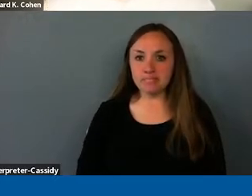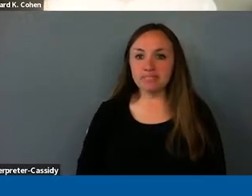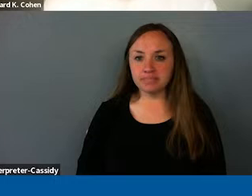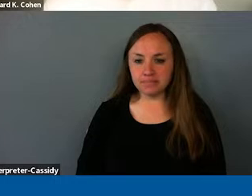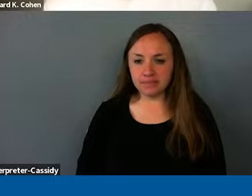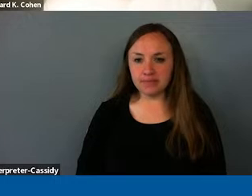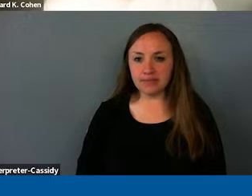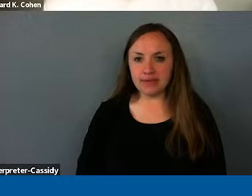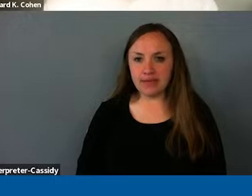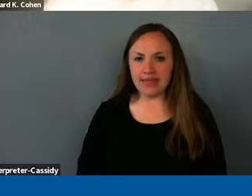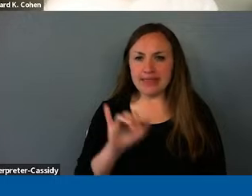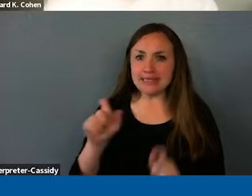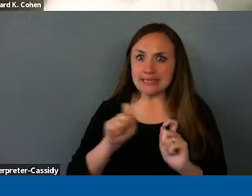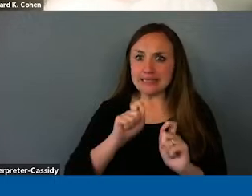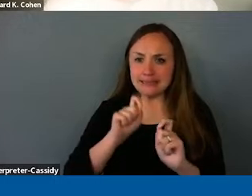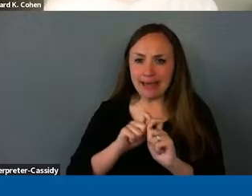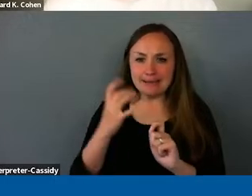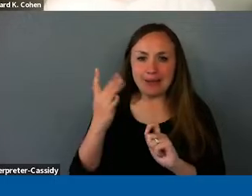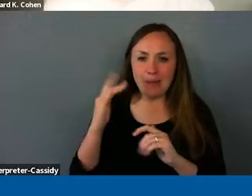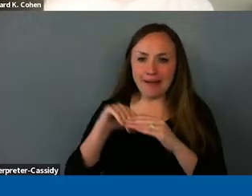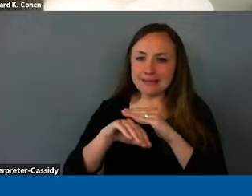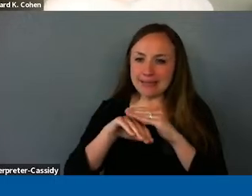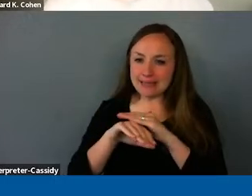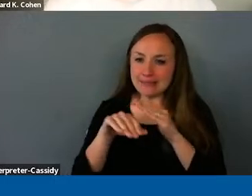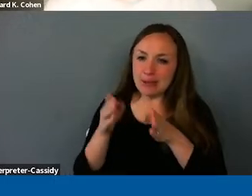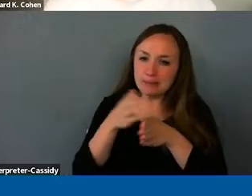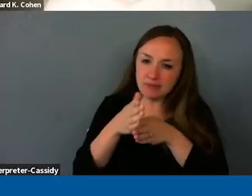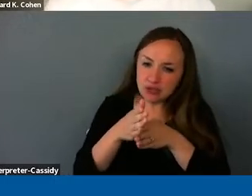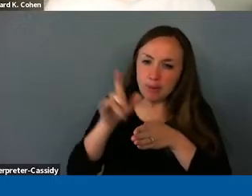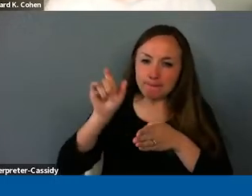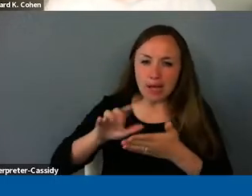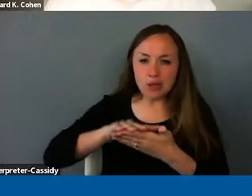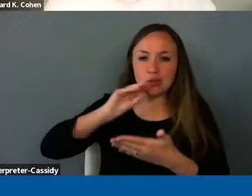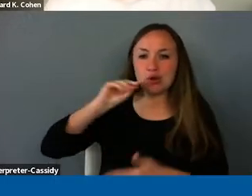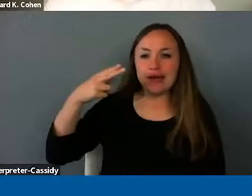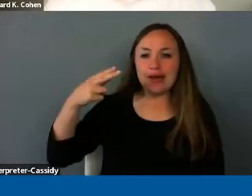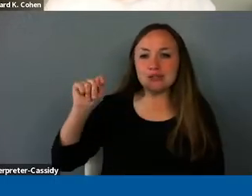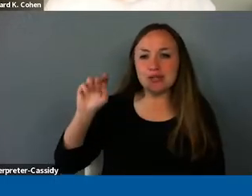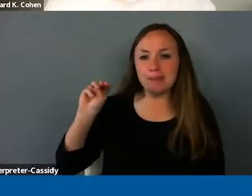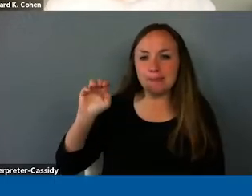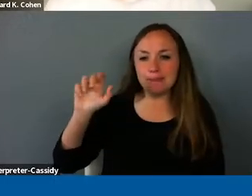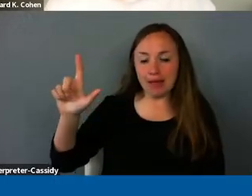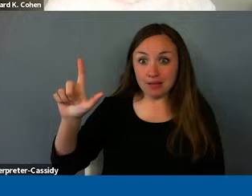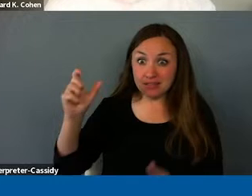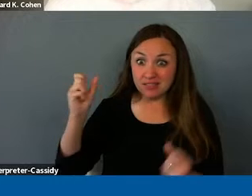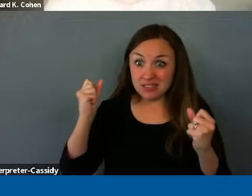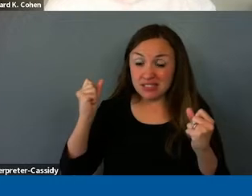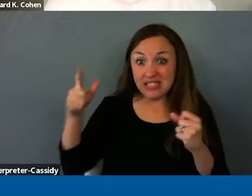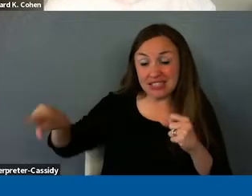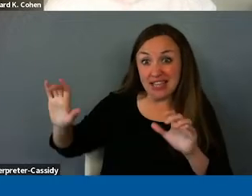This is exactly why accessibility professionals stress learning HTML so much. It does a lot of the heavy lifting for you.